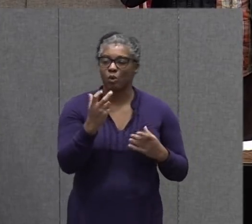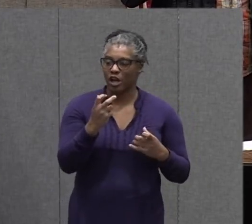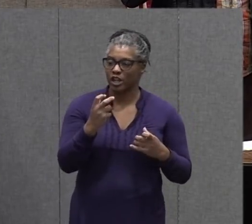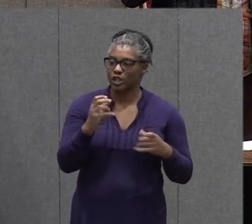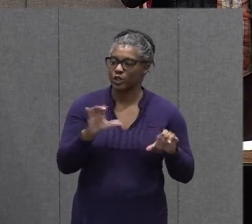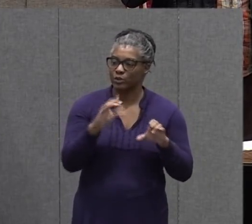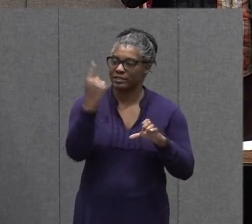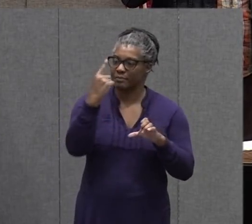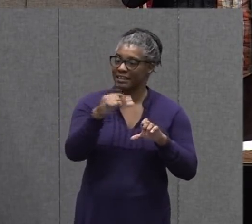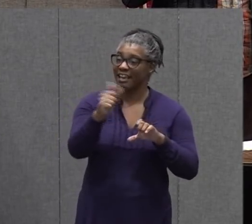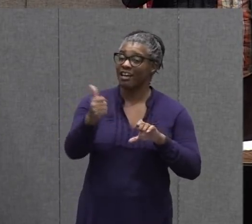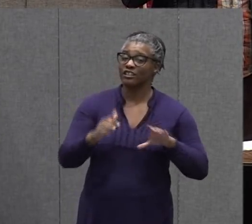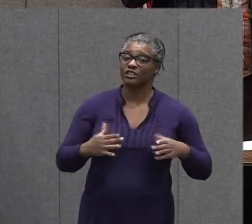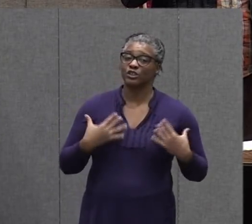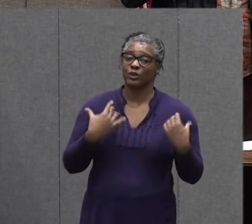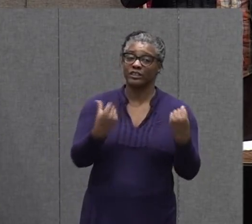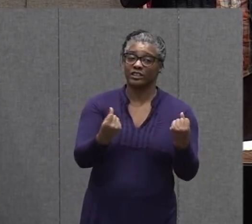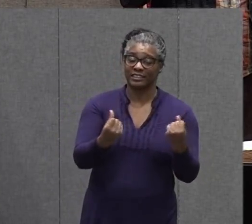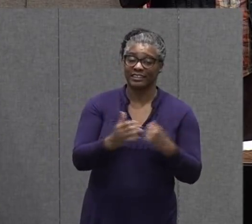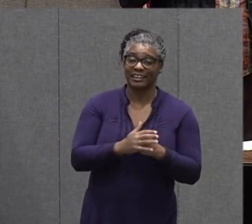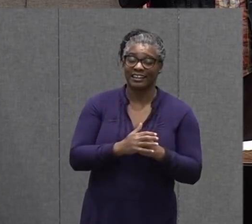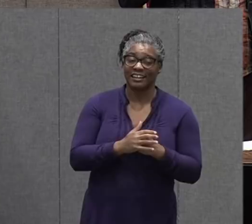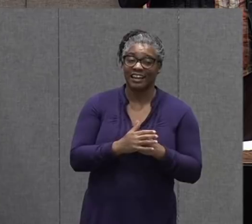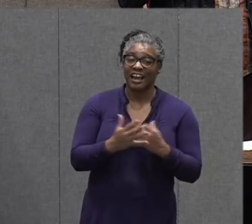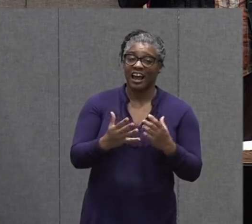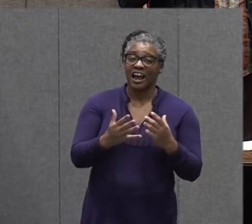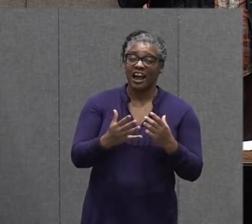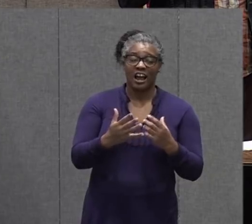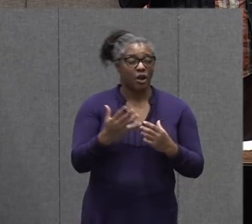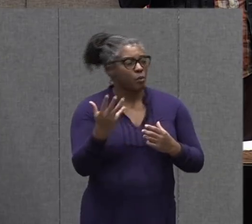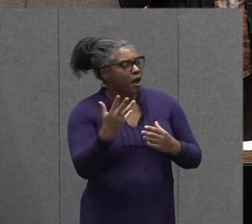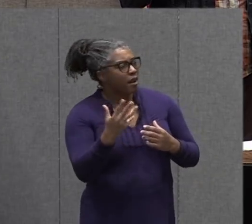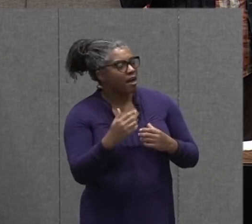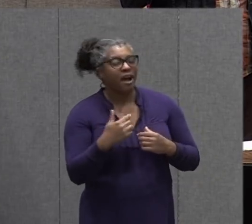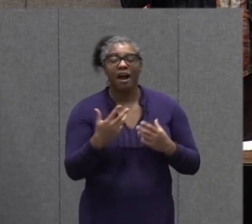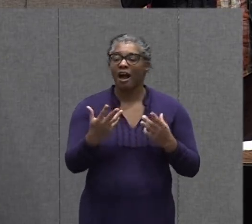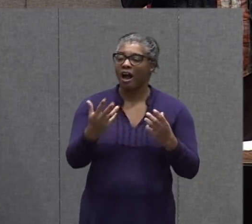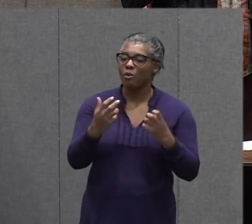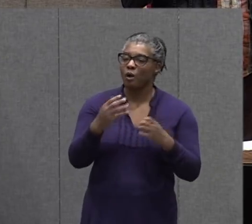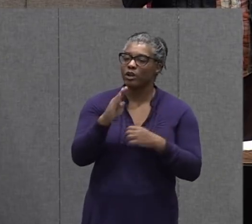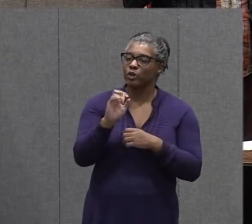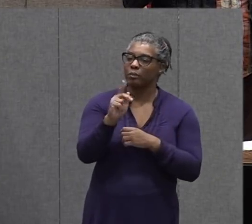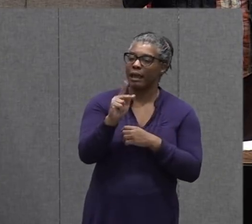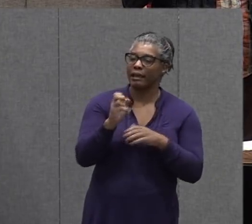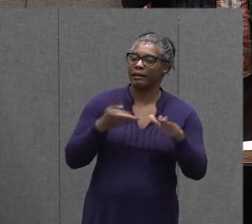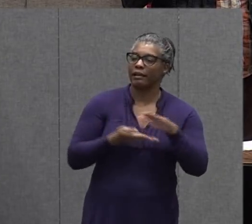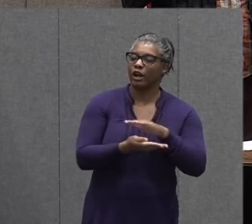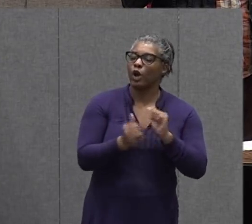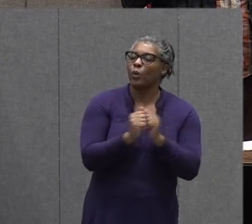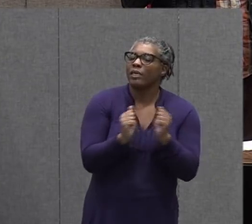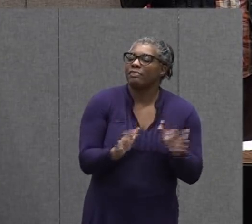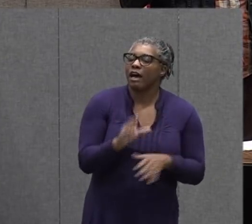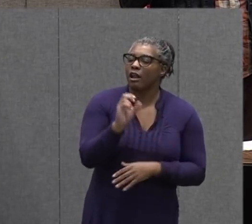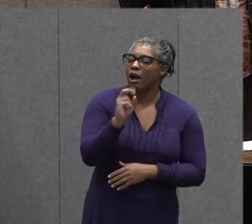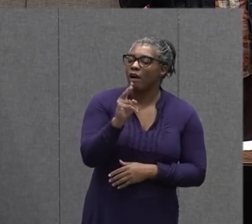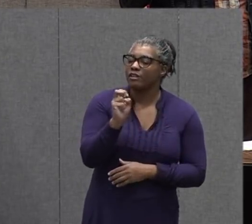[Mr. R] I want to bake without an oven. [Miss Garcia] Oh my gosh, okay. I'm so excited that you said that because, I have been trying to tell you,